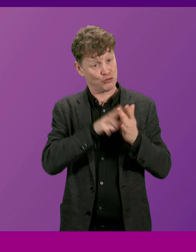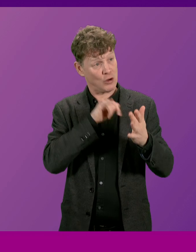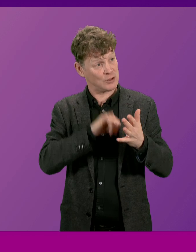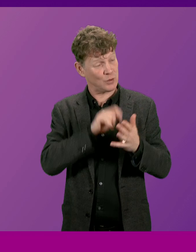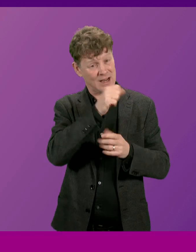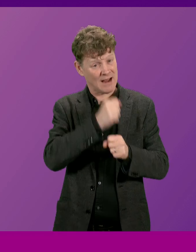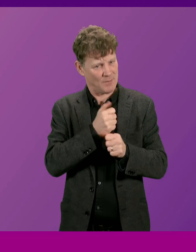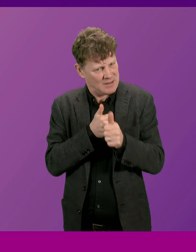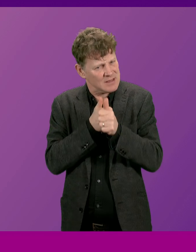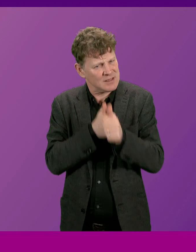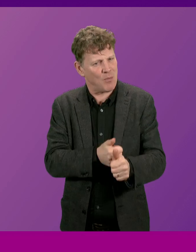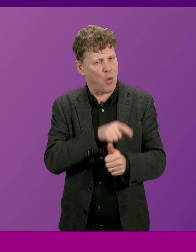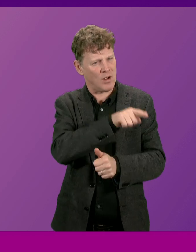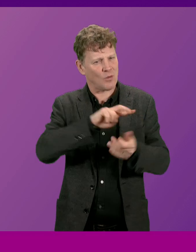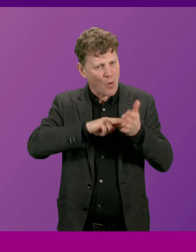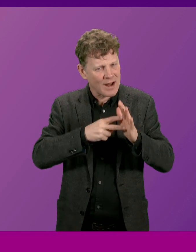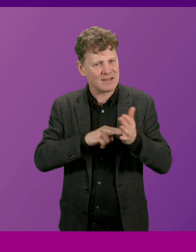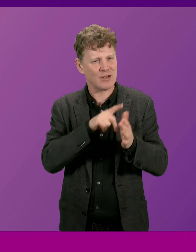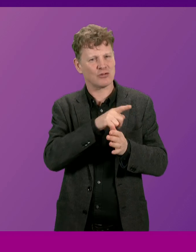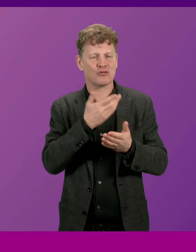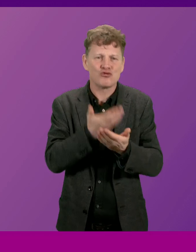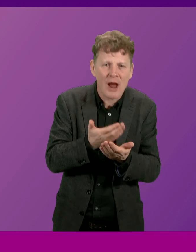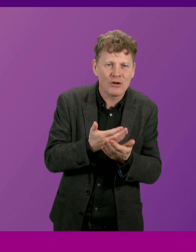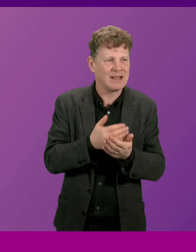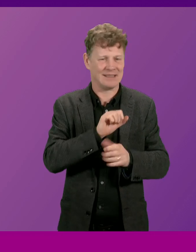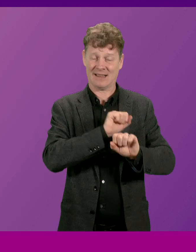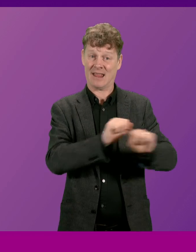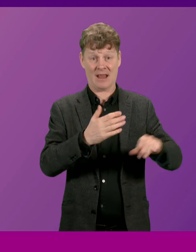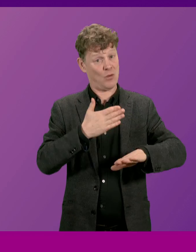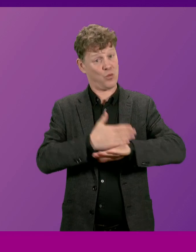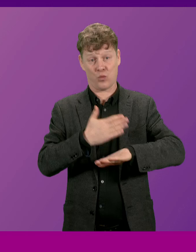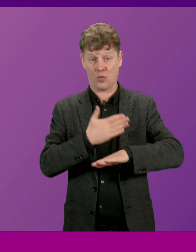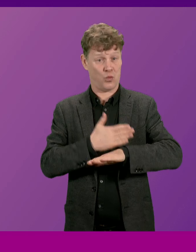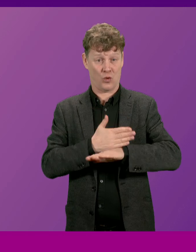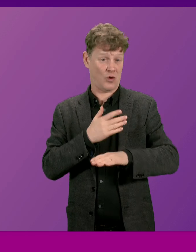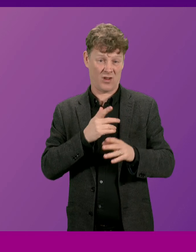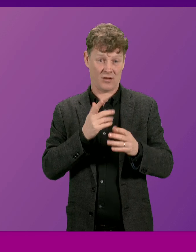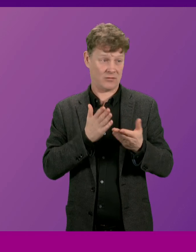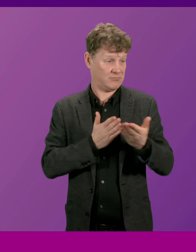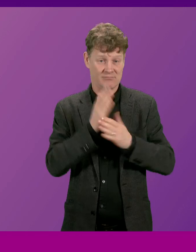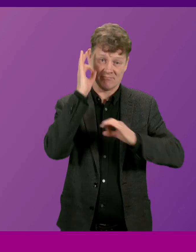third sector as best we can, given that its work very often starts when other public services end?